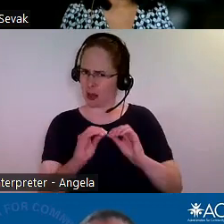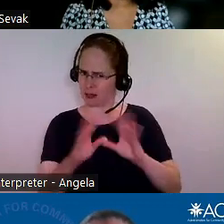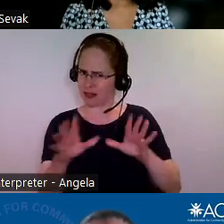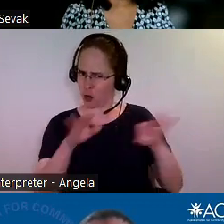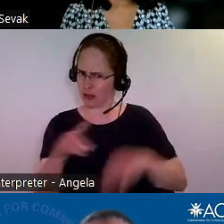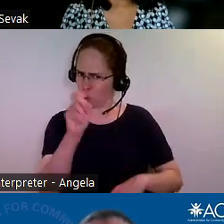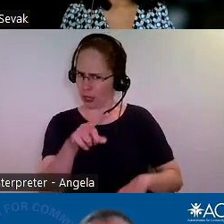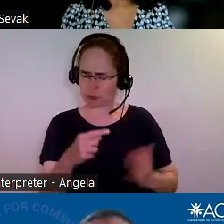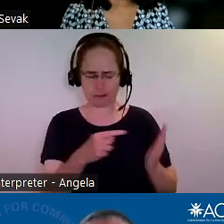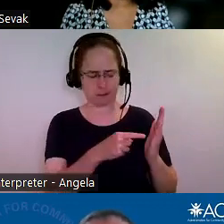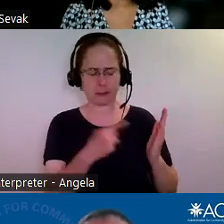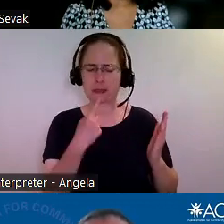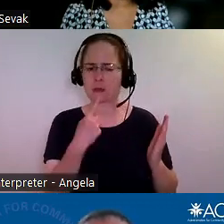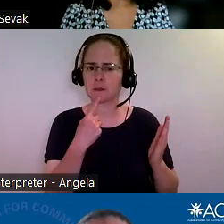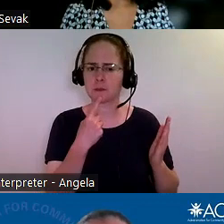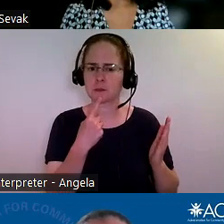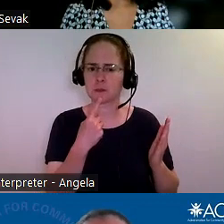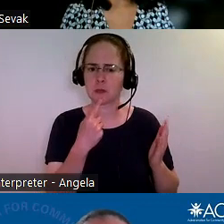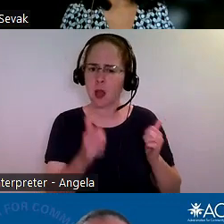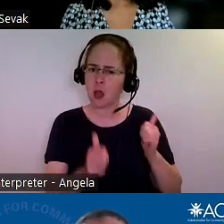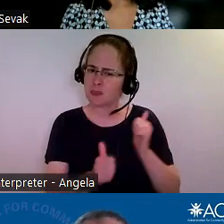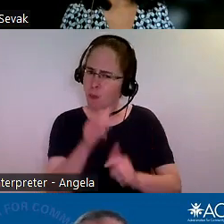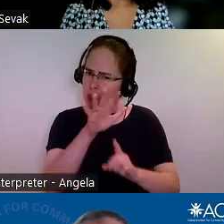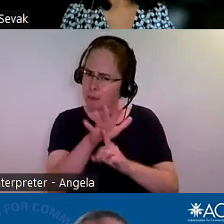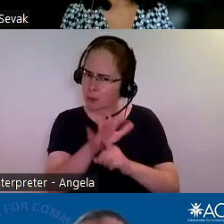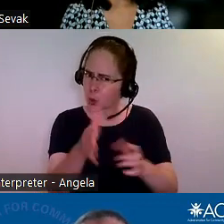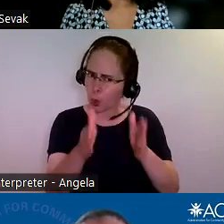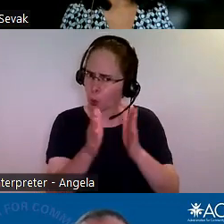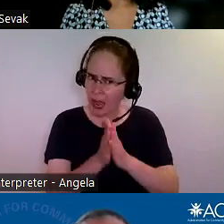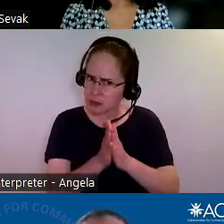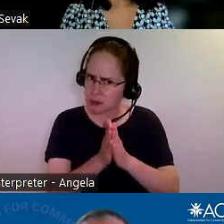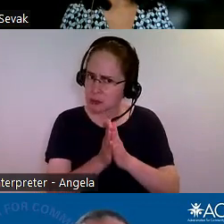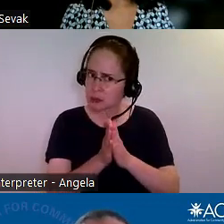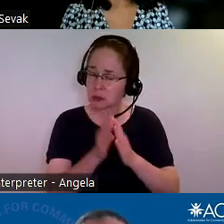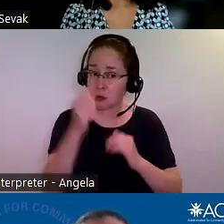which it was there -- was it the most popular request was for social group